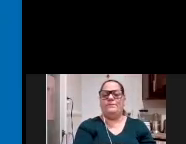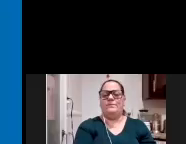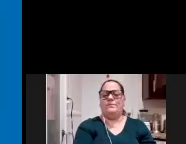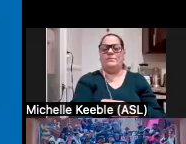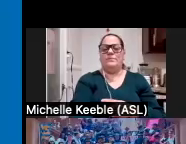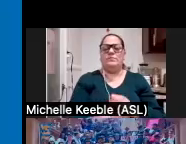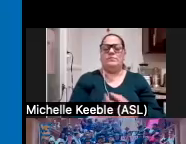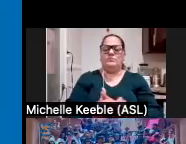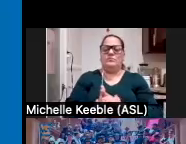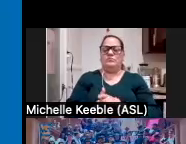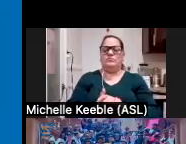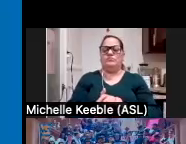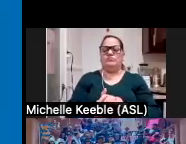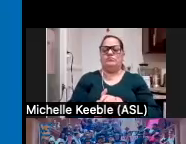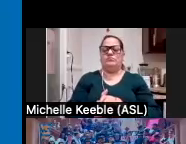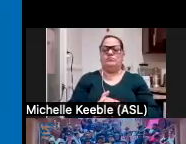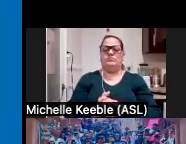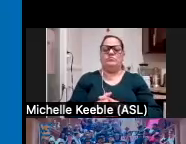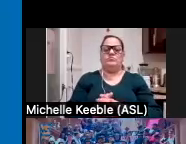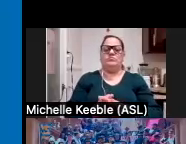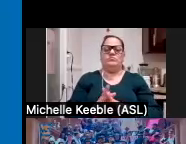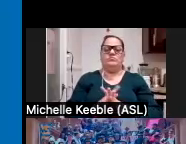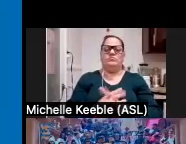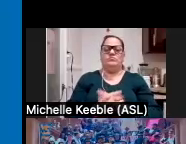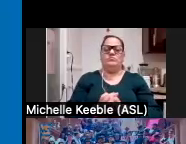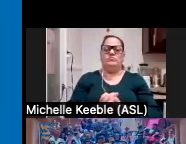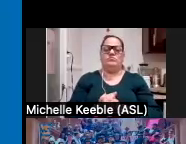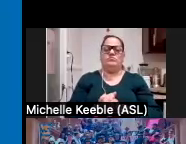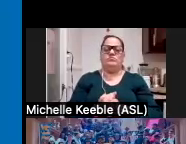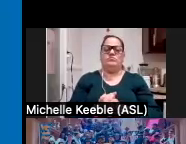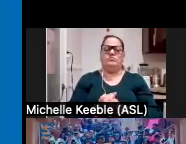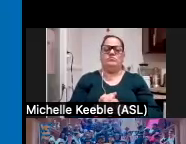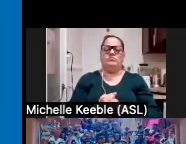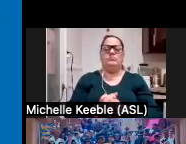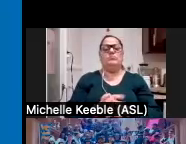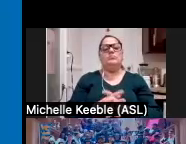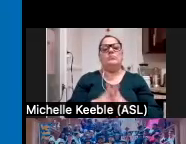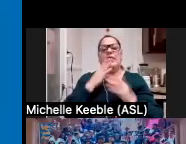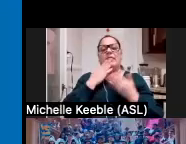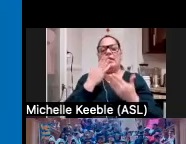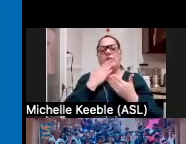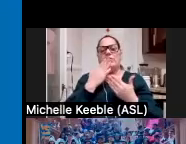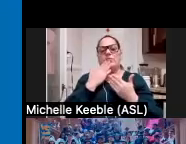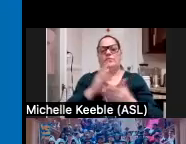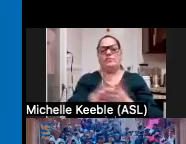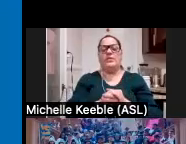Add spotlight. Okay, thank you both. [CHRIS] Terrific. Thank you. Good evening. Uh,